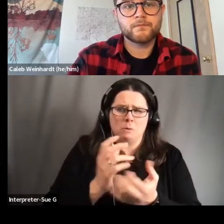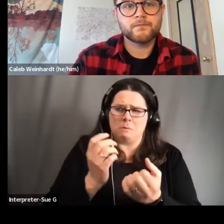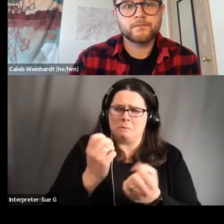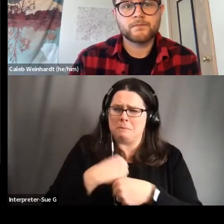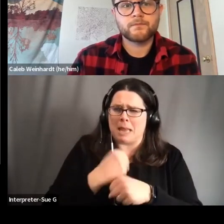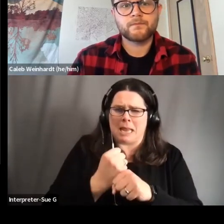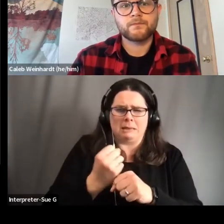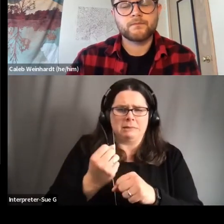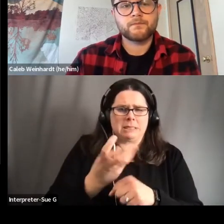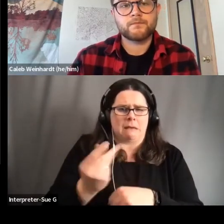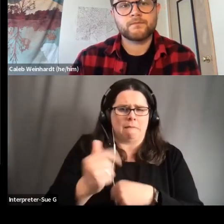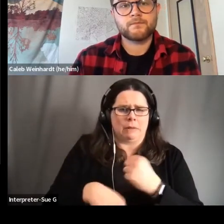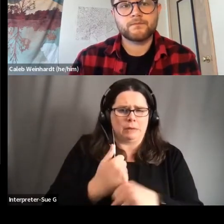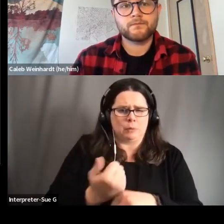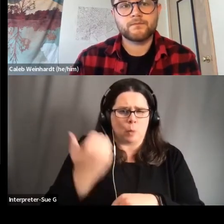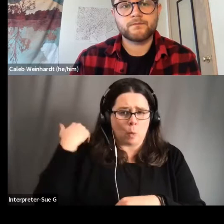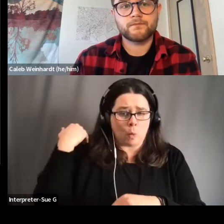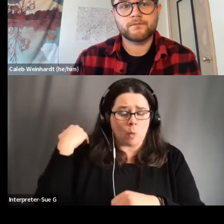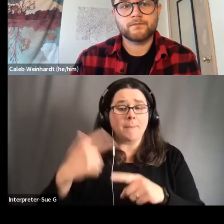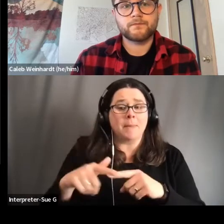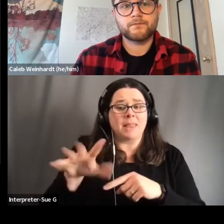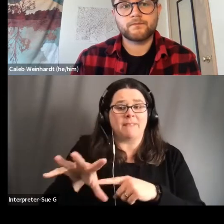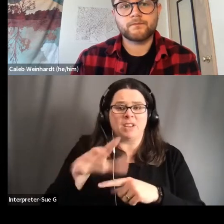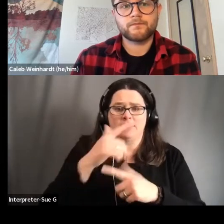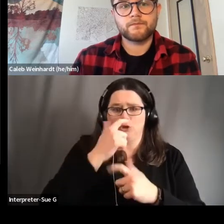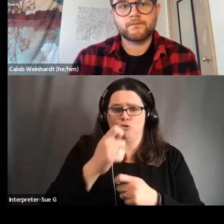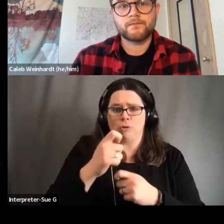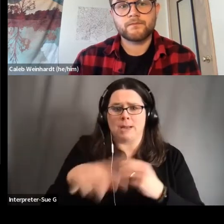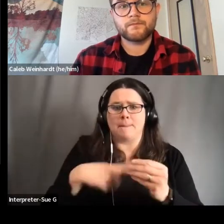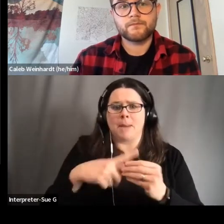But it's a really interesting video about conversion therapy.